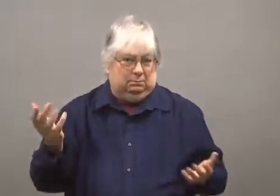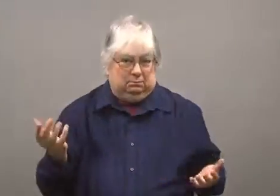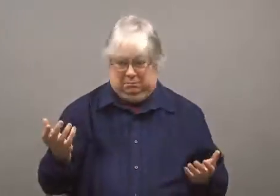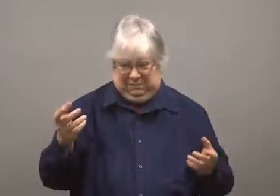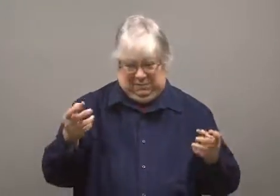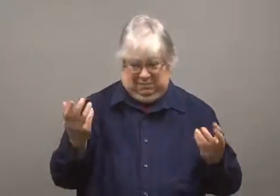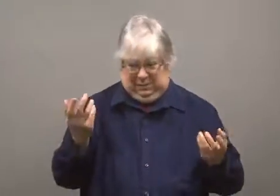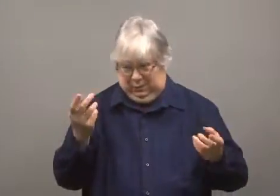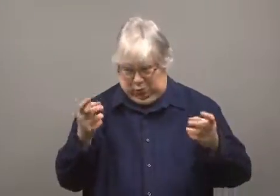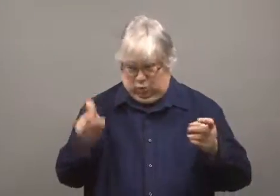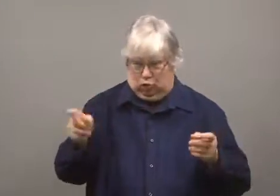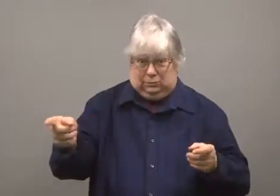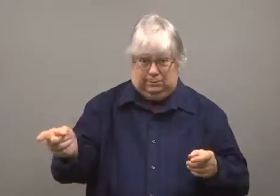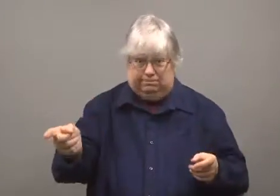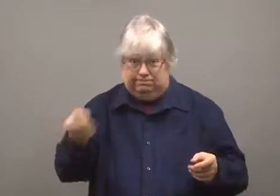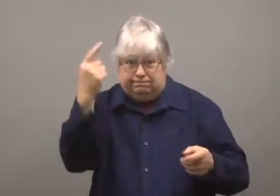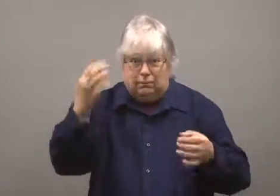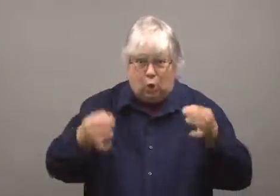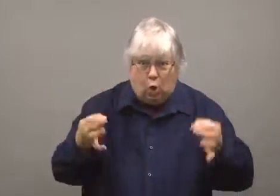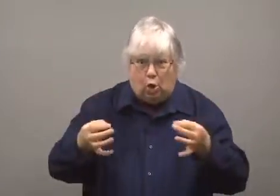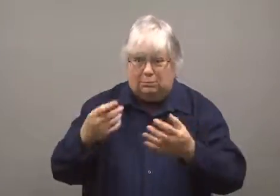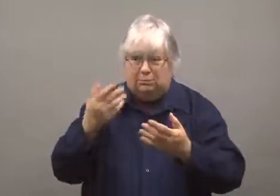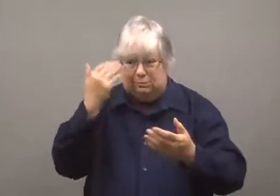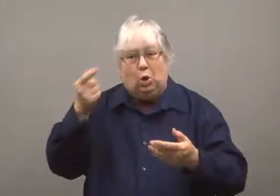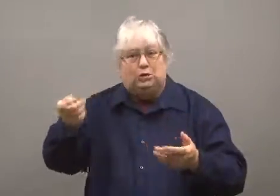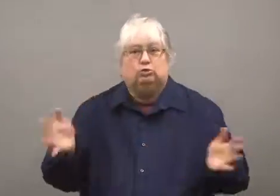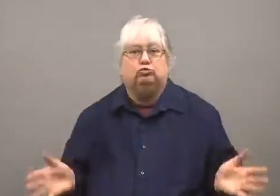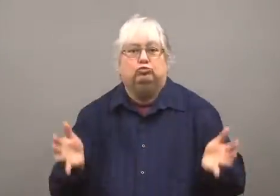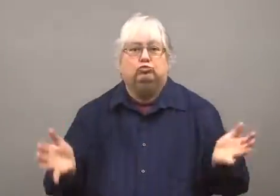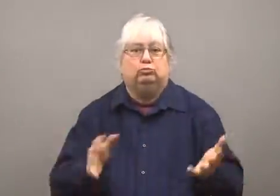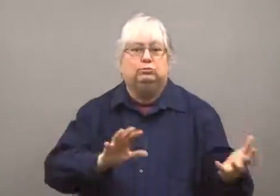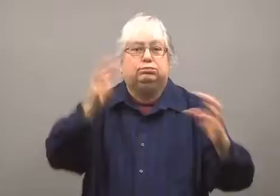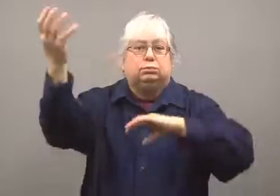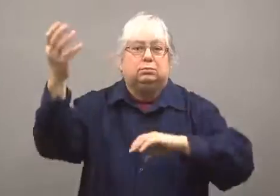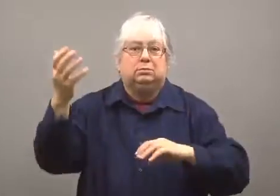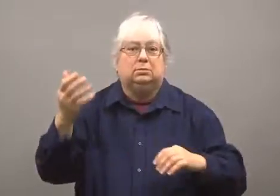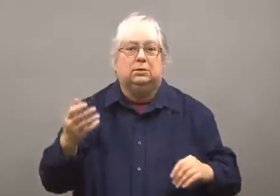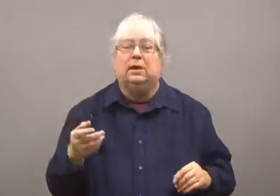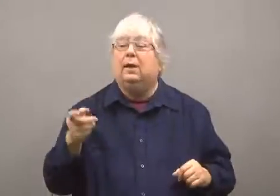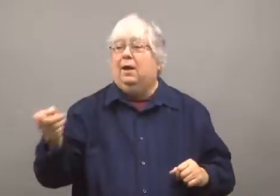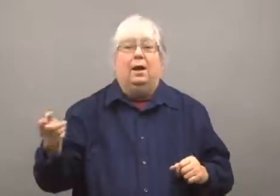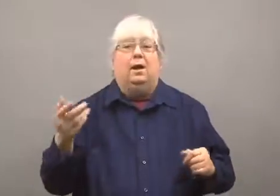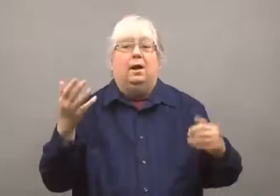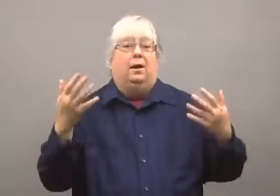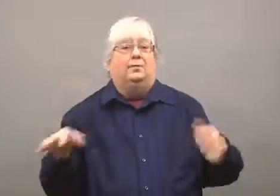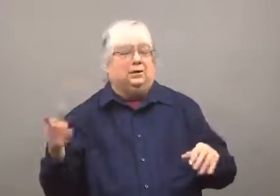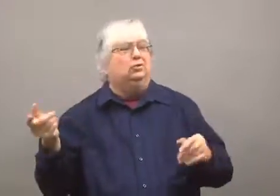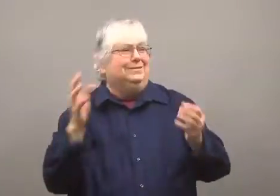There was some discussion as to whether to arrest him for inciting to riot.